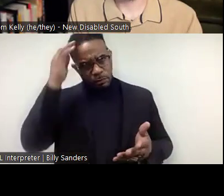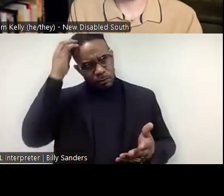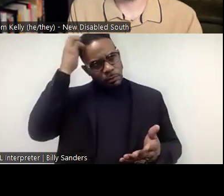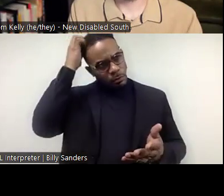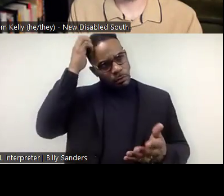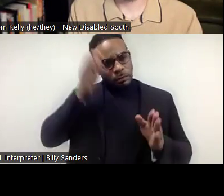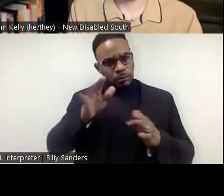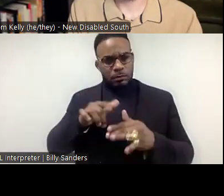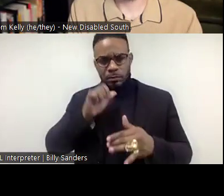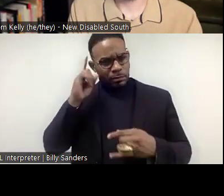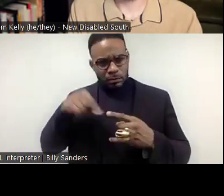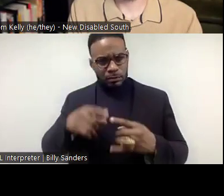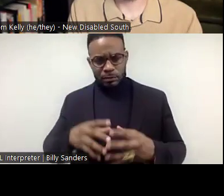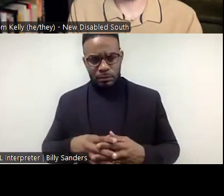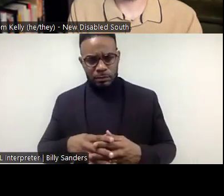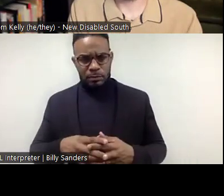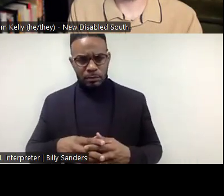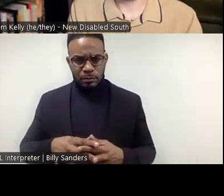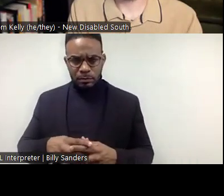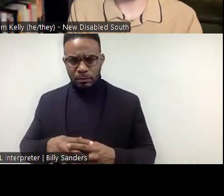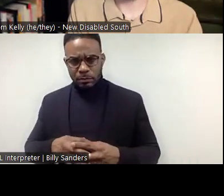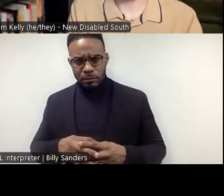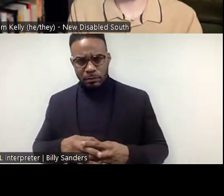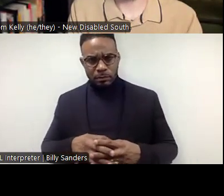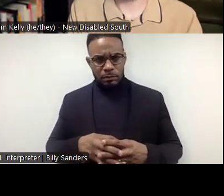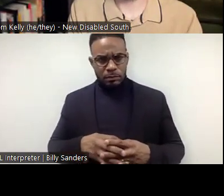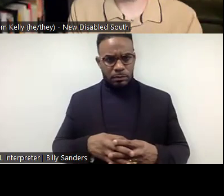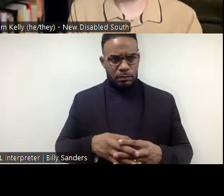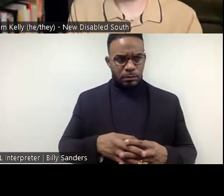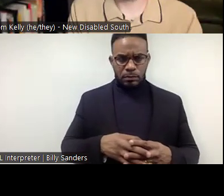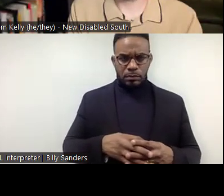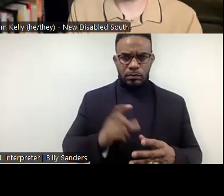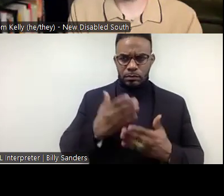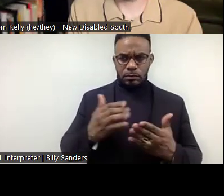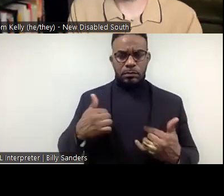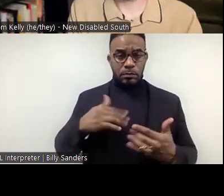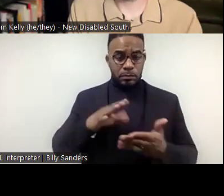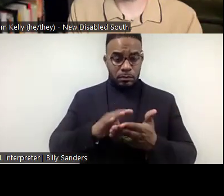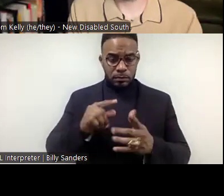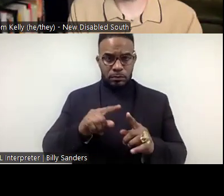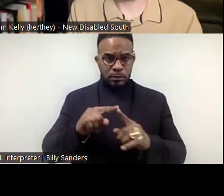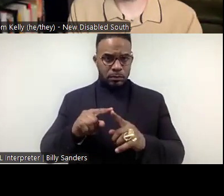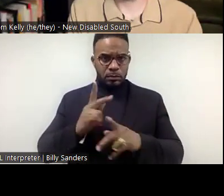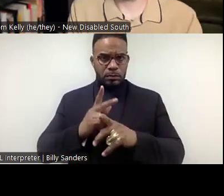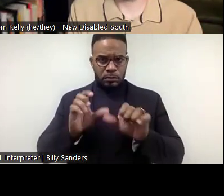ways of organizing. Kind of ways that they don't think about.